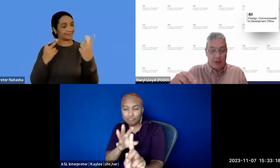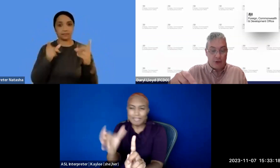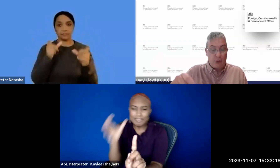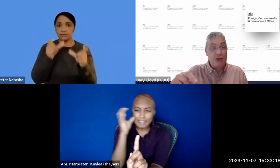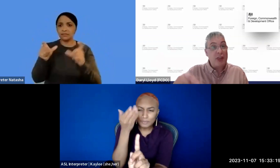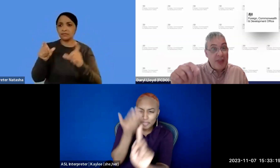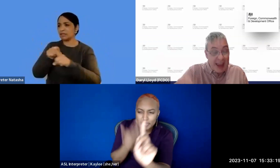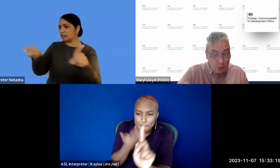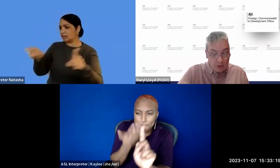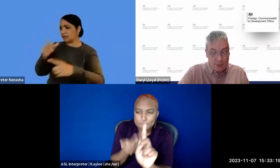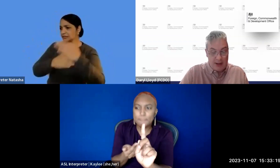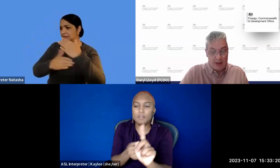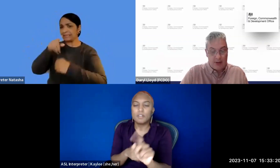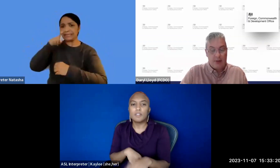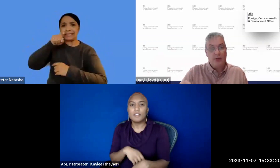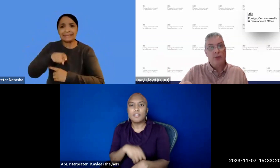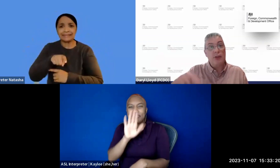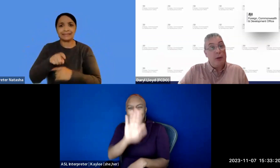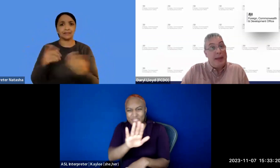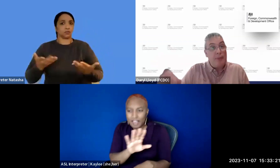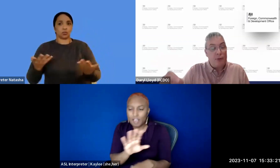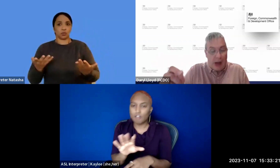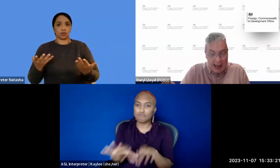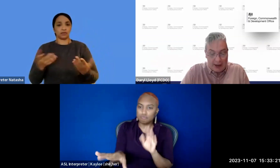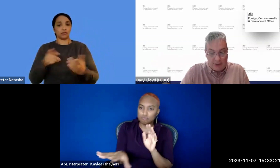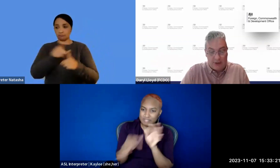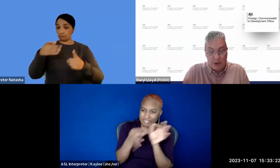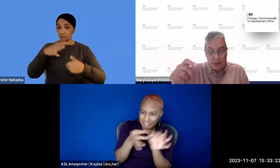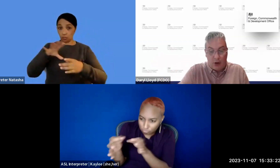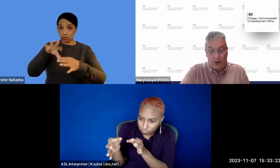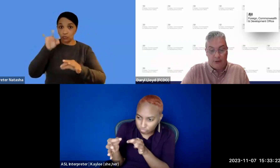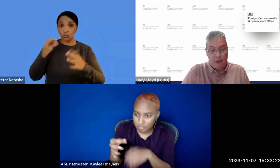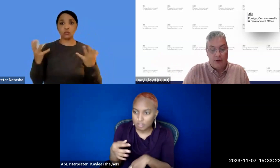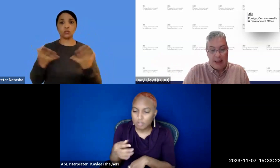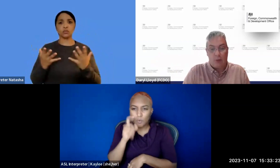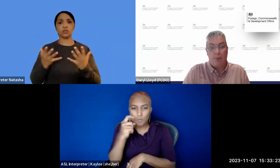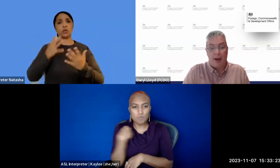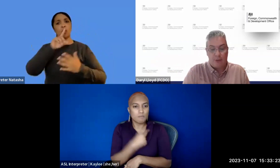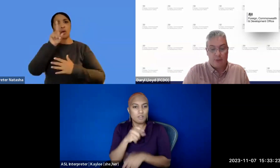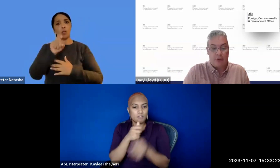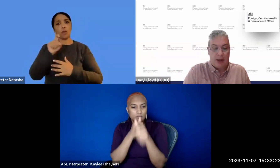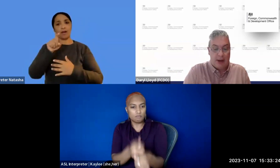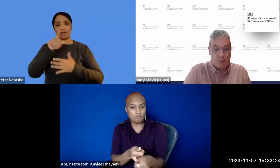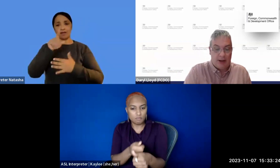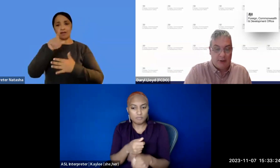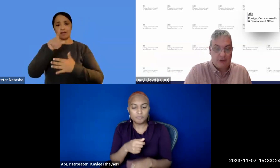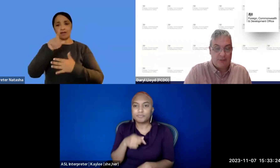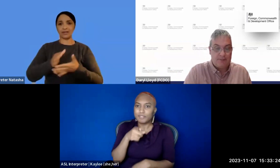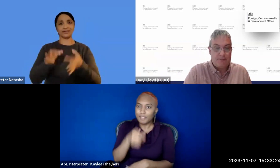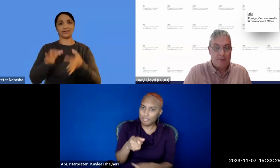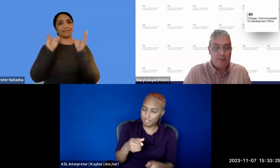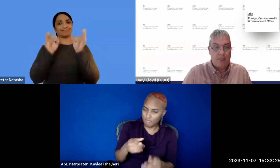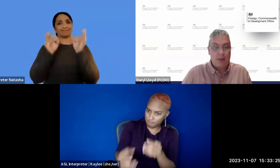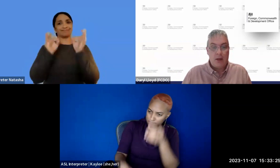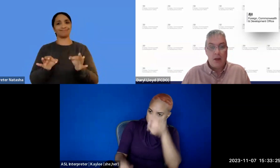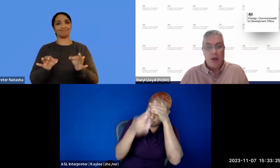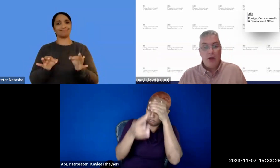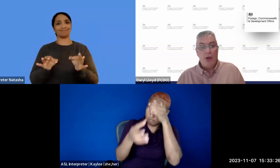and the choices they want to make, they will be able to access the rights on an equal basis with everyone else.